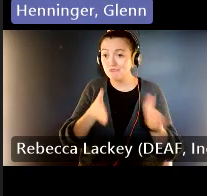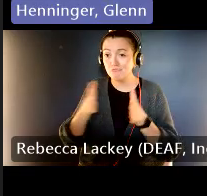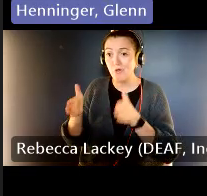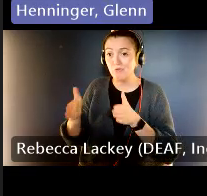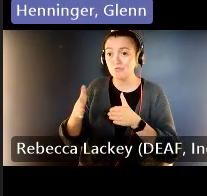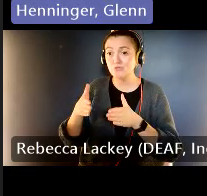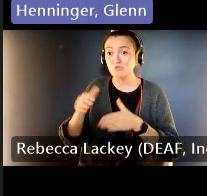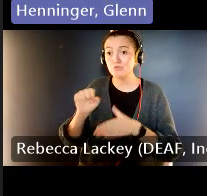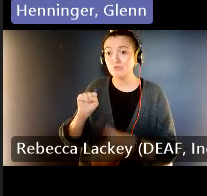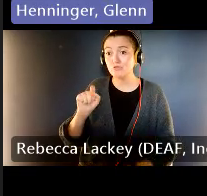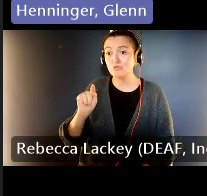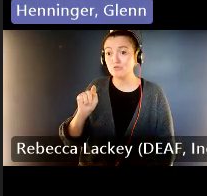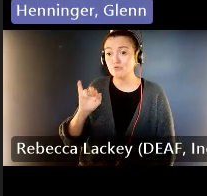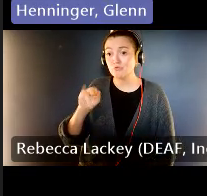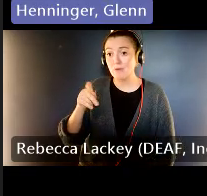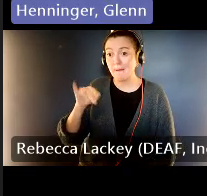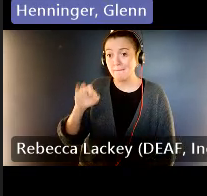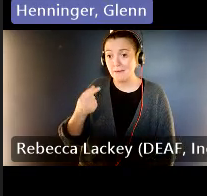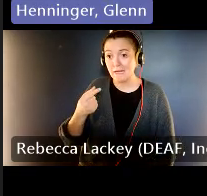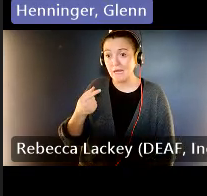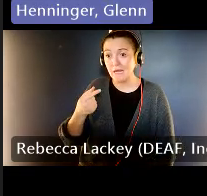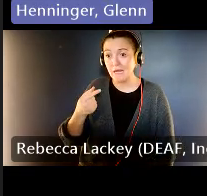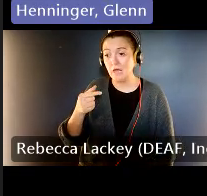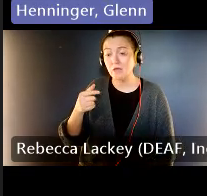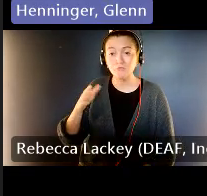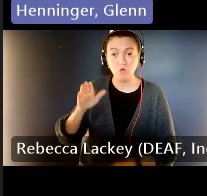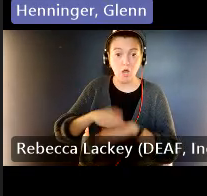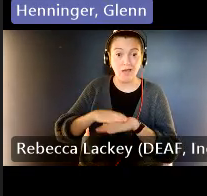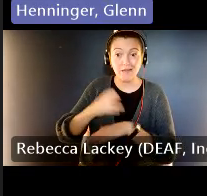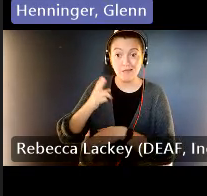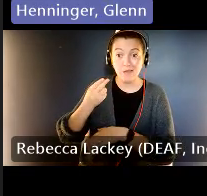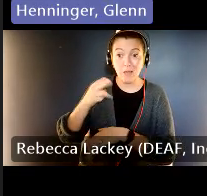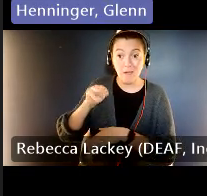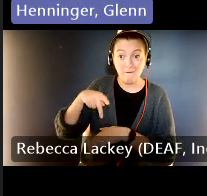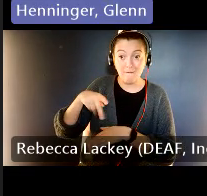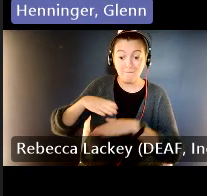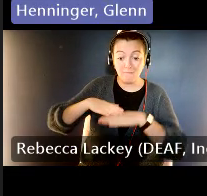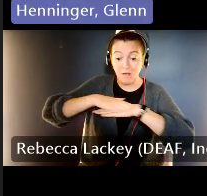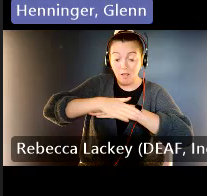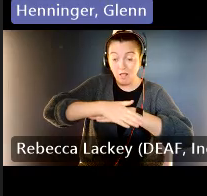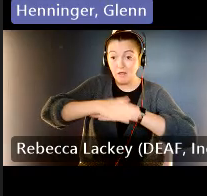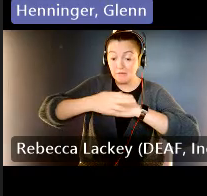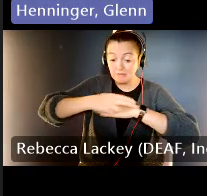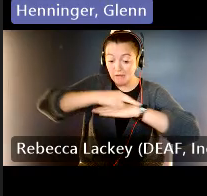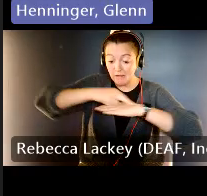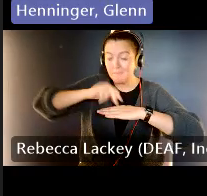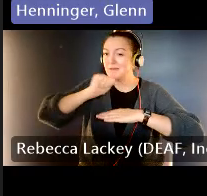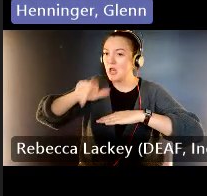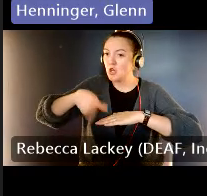So these roads, you know, they'll be striping on the speed hump, but they don't have a lot of yellow, long yellow and long white stripes.